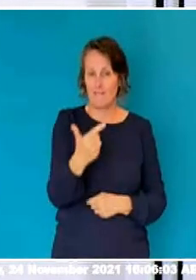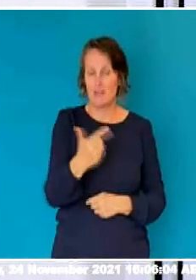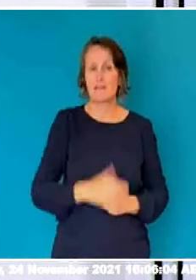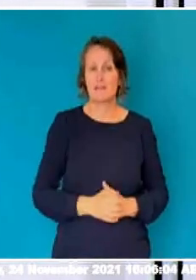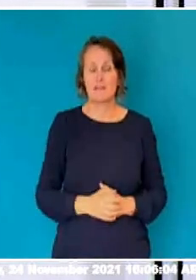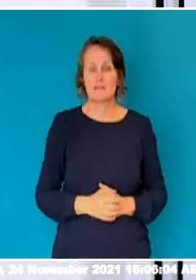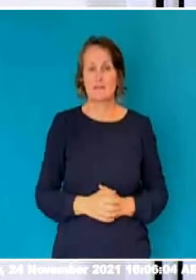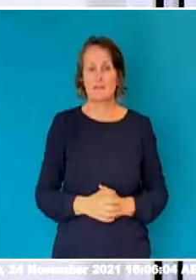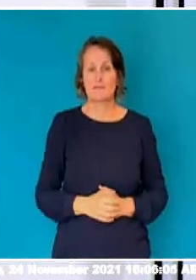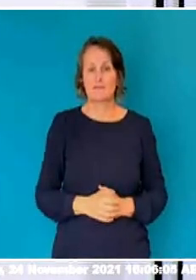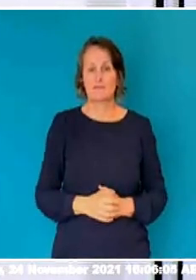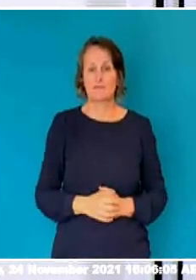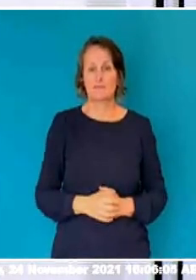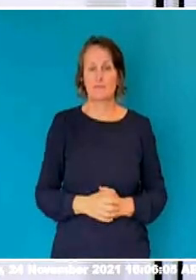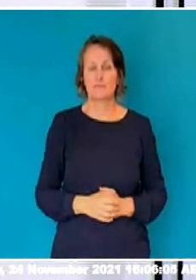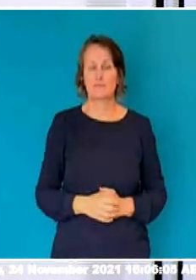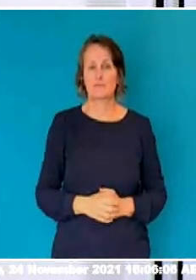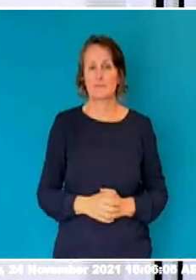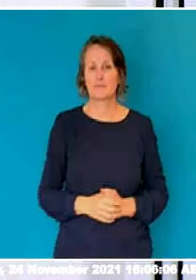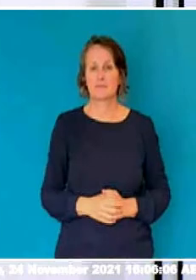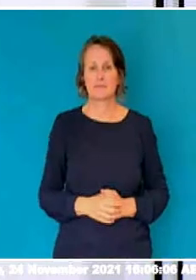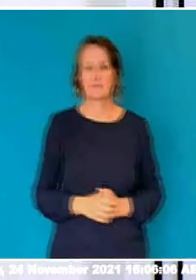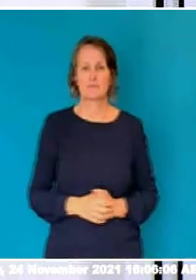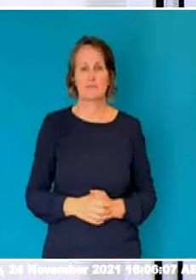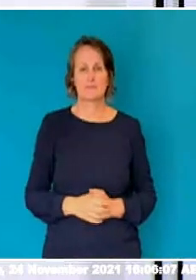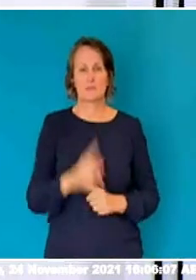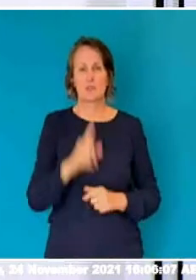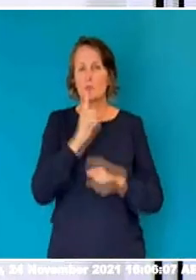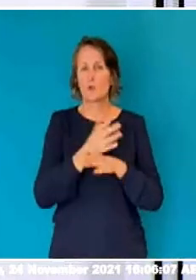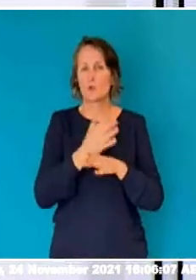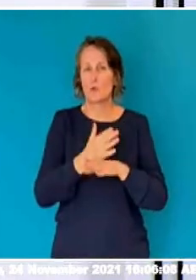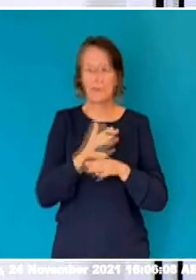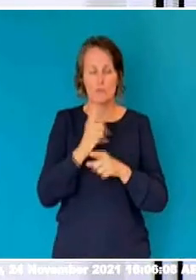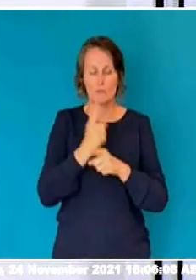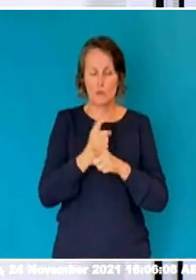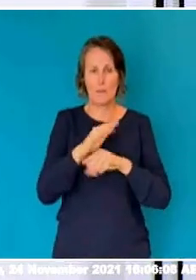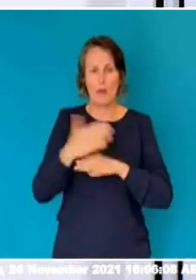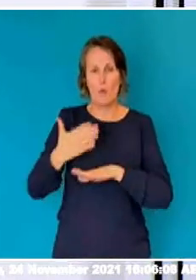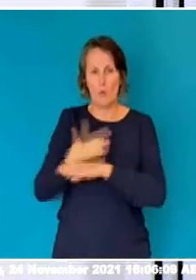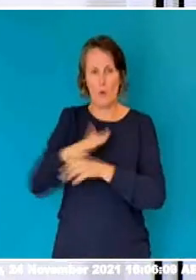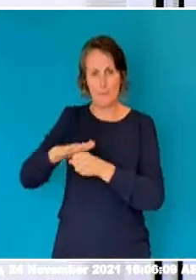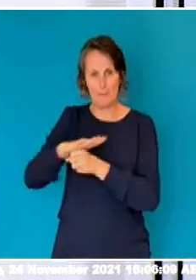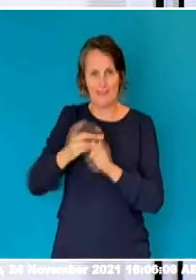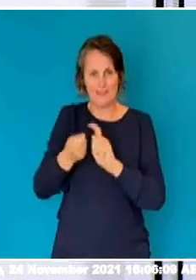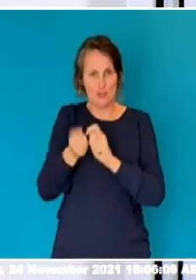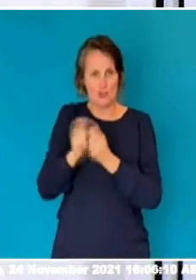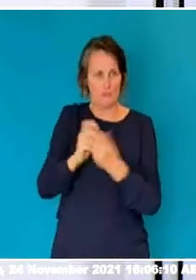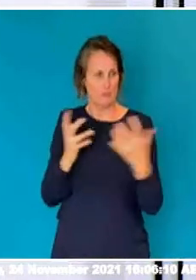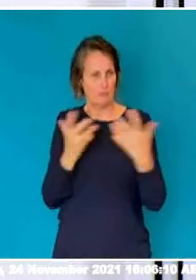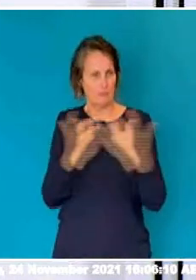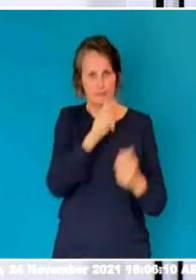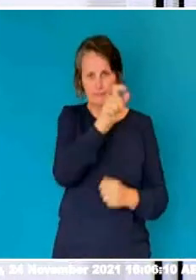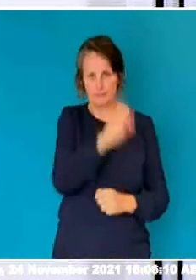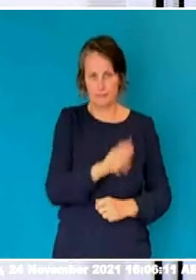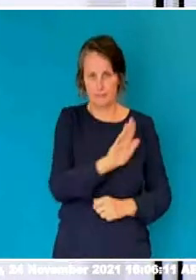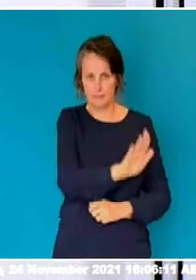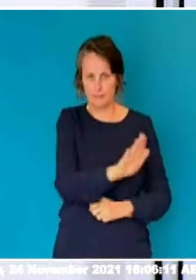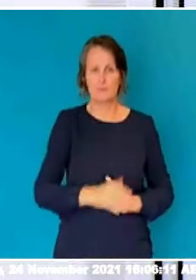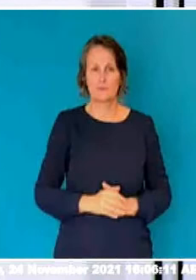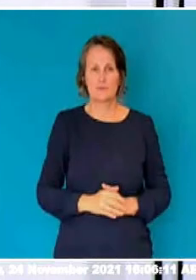your workplace adjustments and about halfway down the